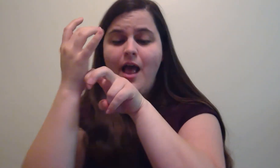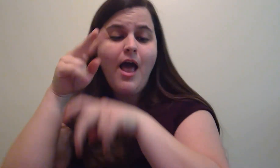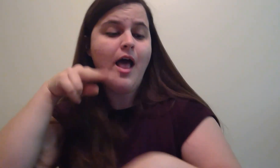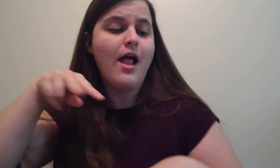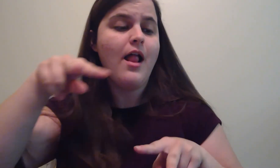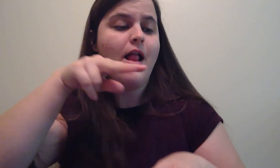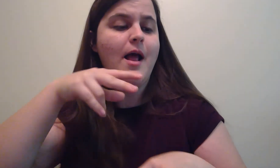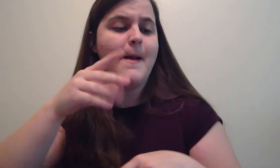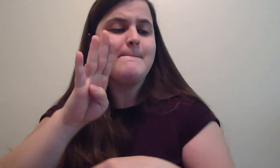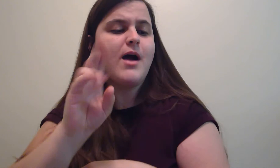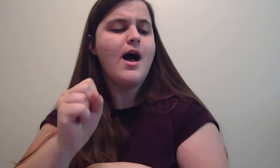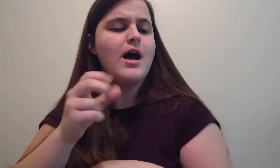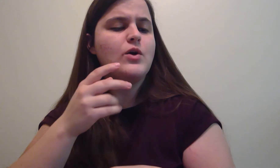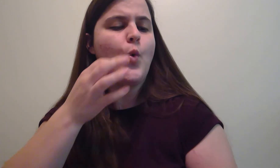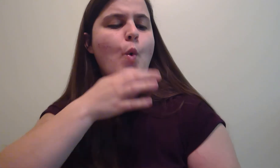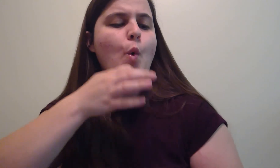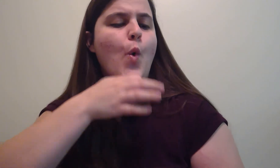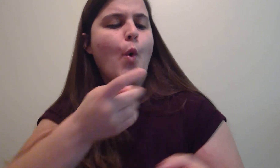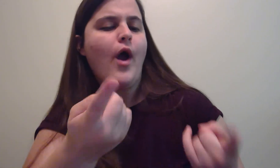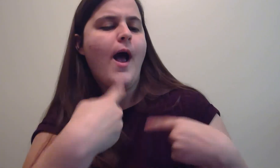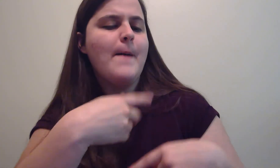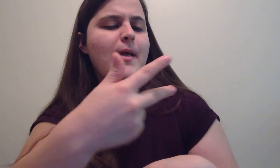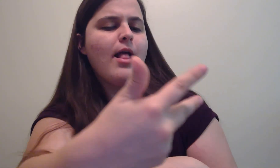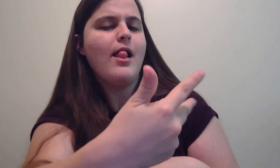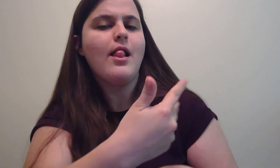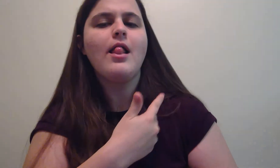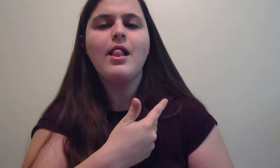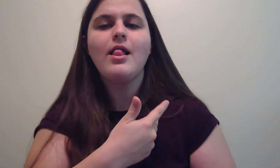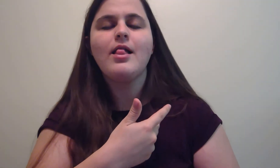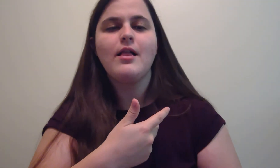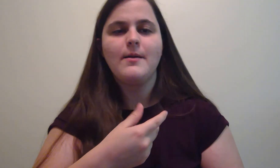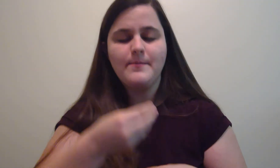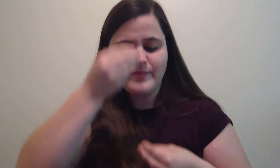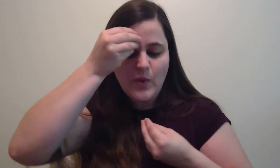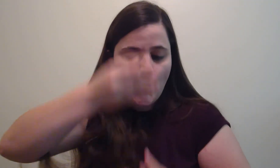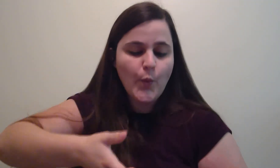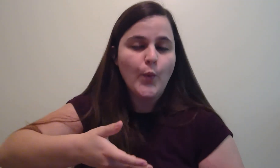So she can yell down at us that the bus is five! Four! Three blocks away!